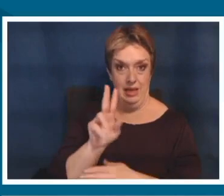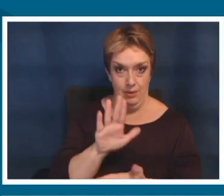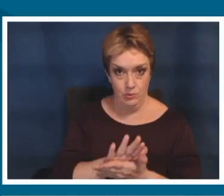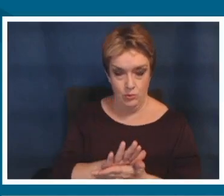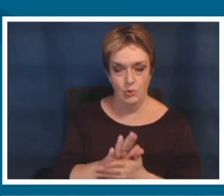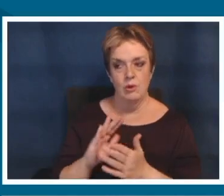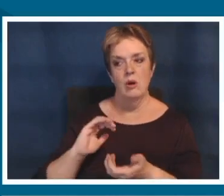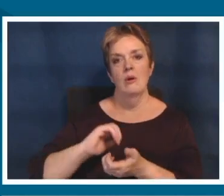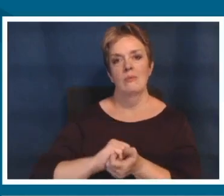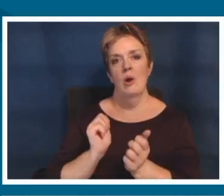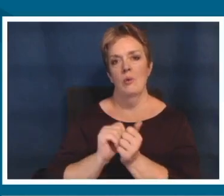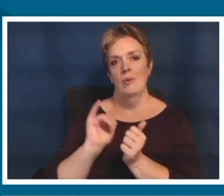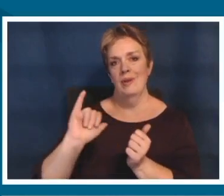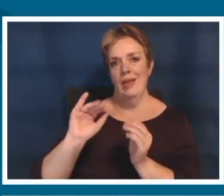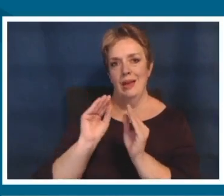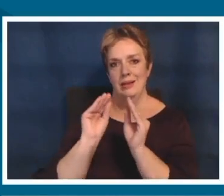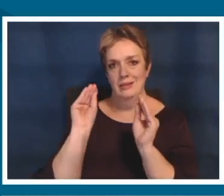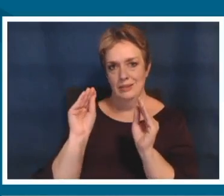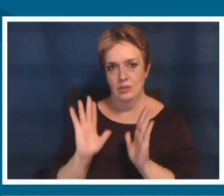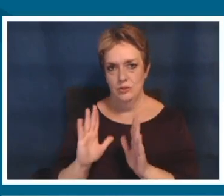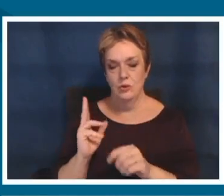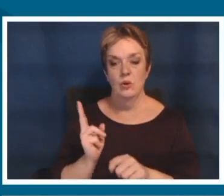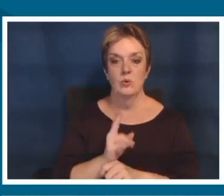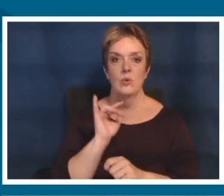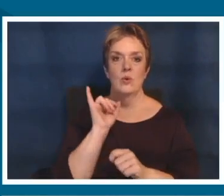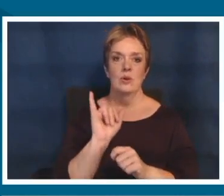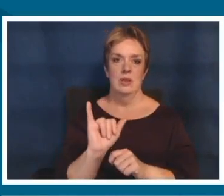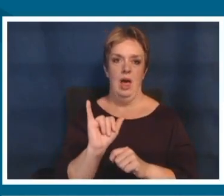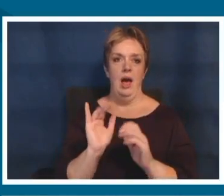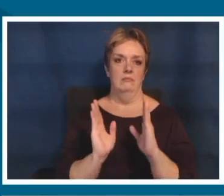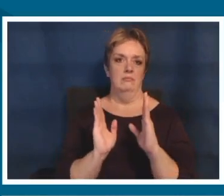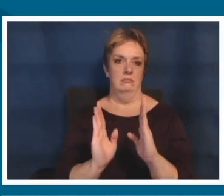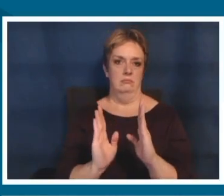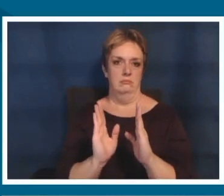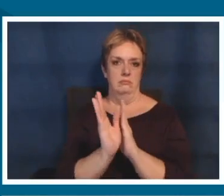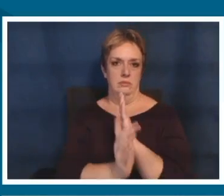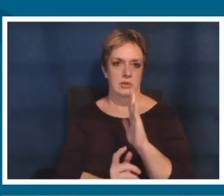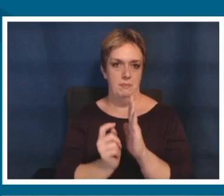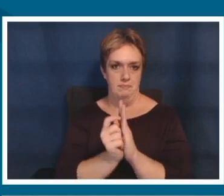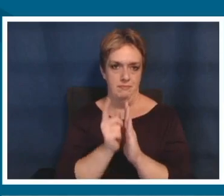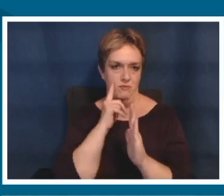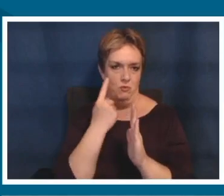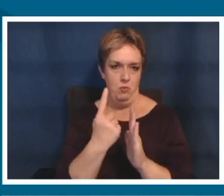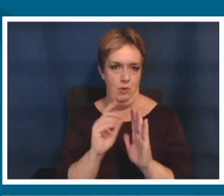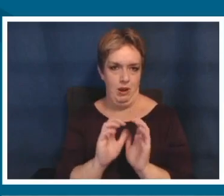used the ela block time um